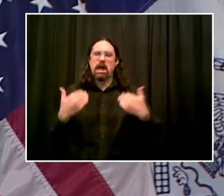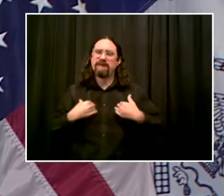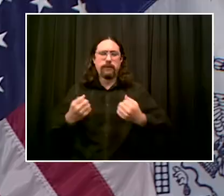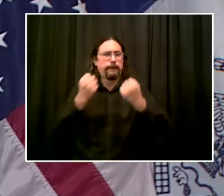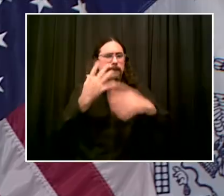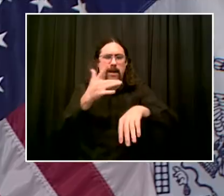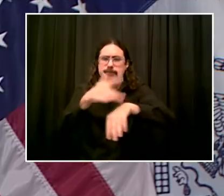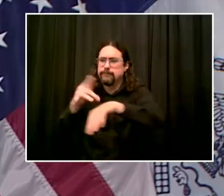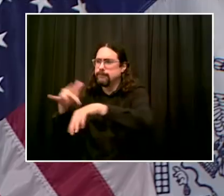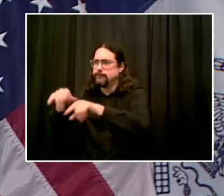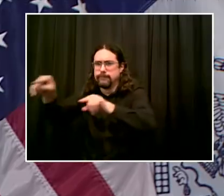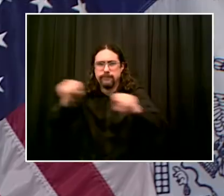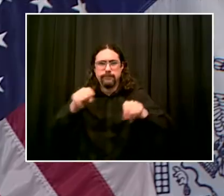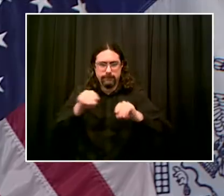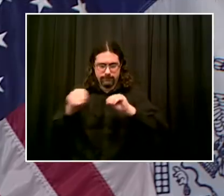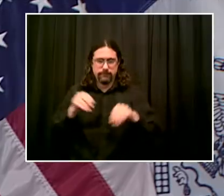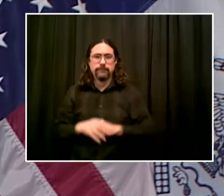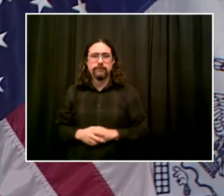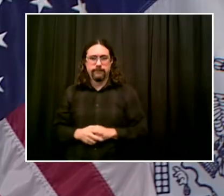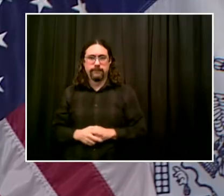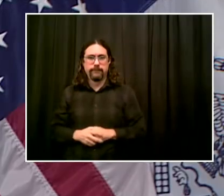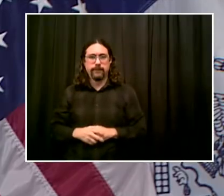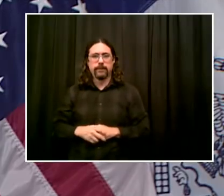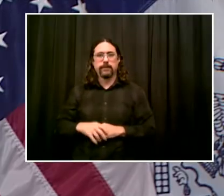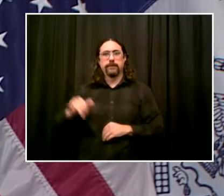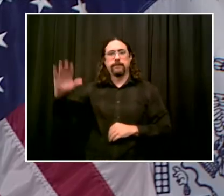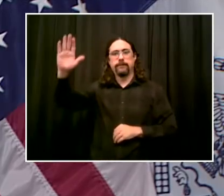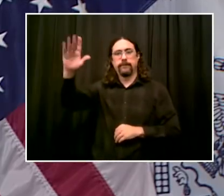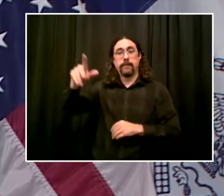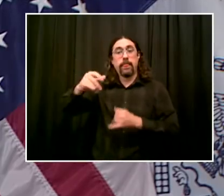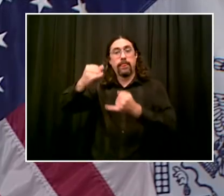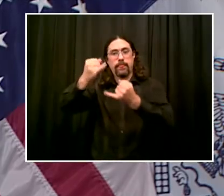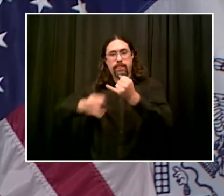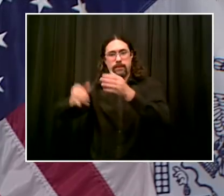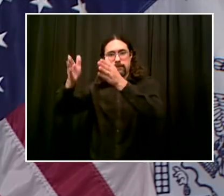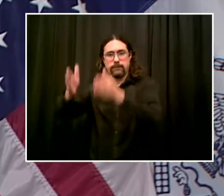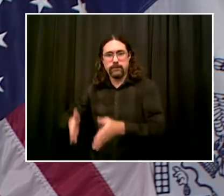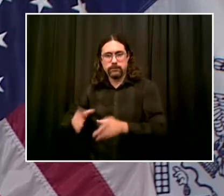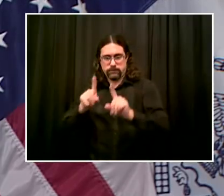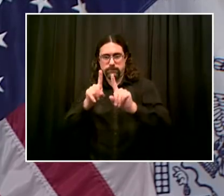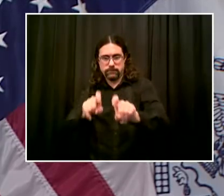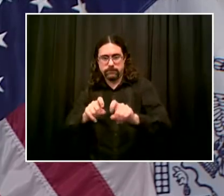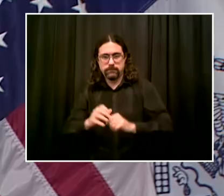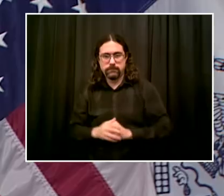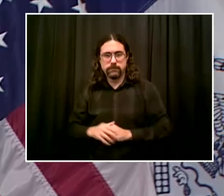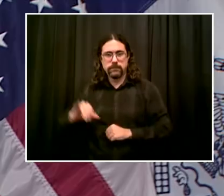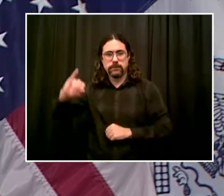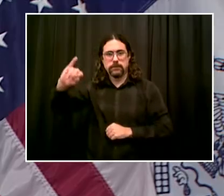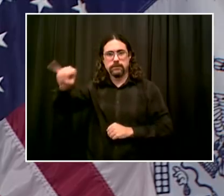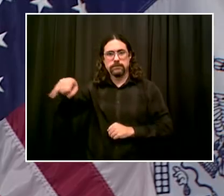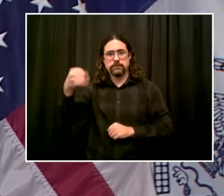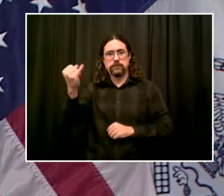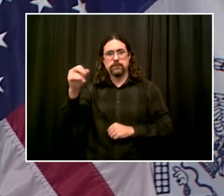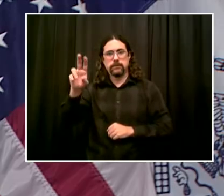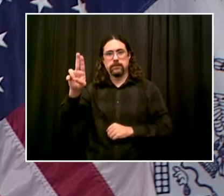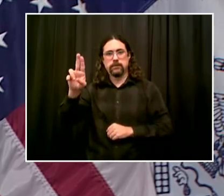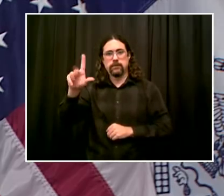MR. MAYOR. I AM WONDERING IF